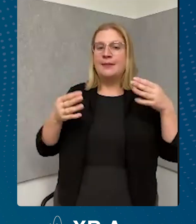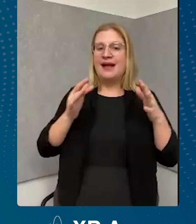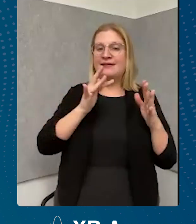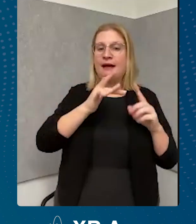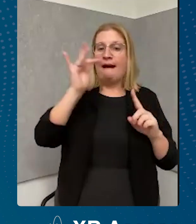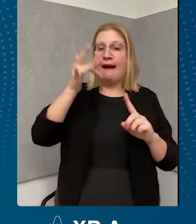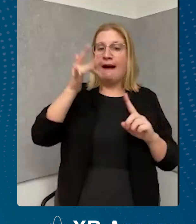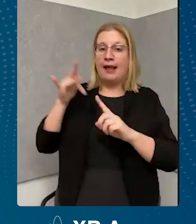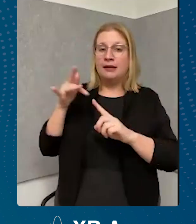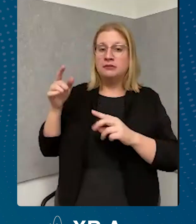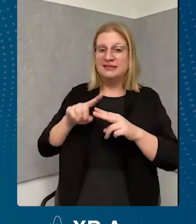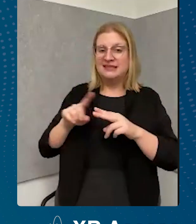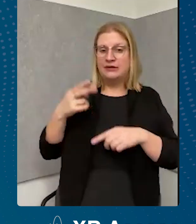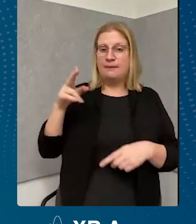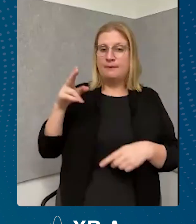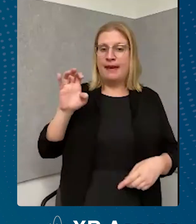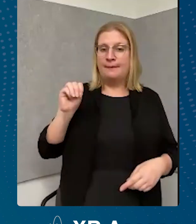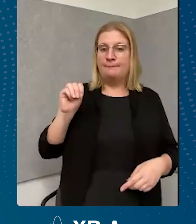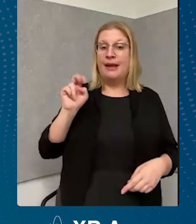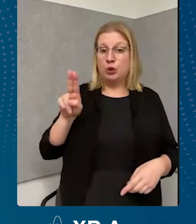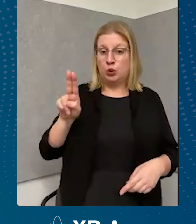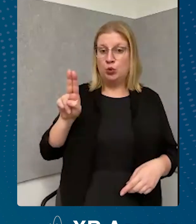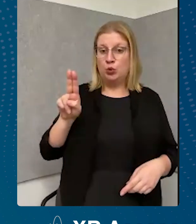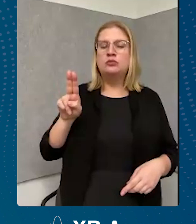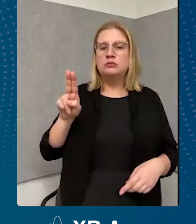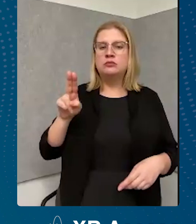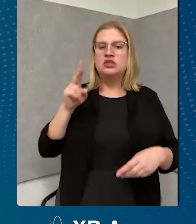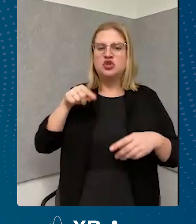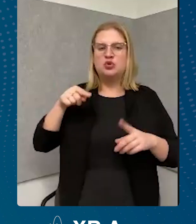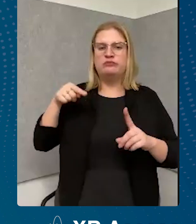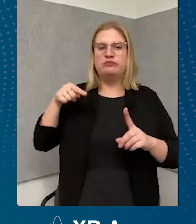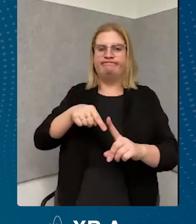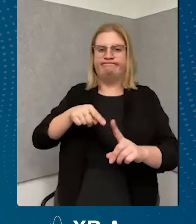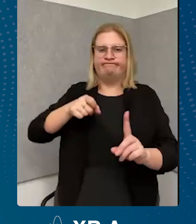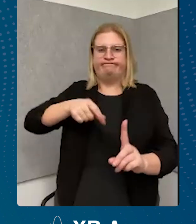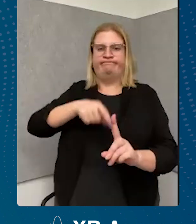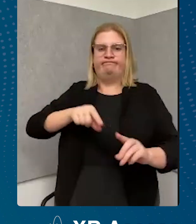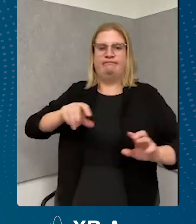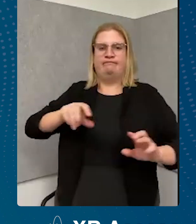And then you can select an element in that menu to actually activate its function.